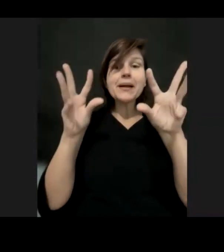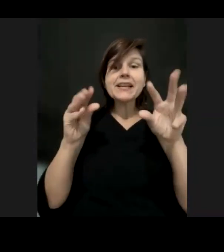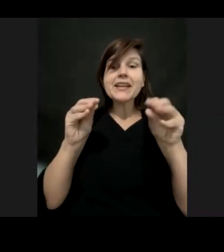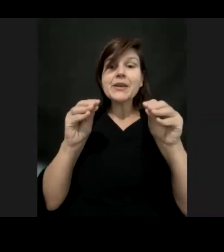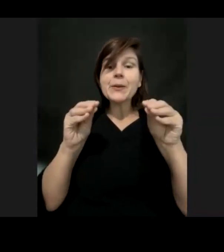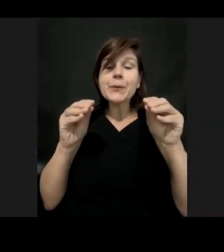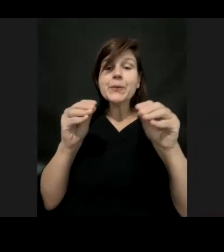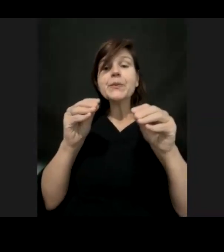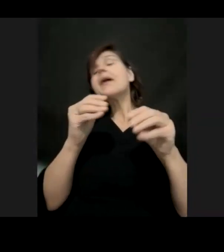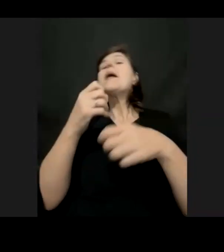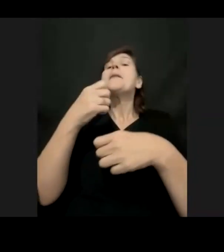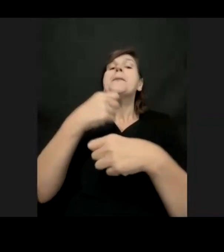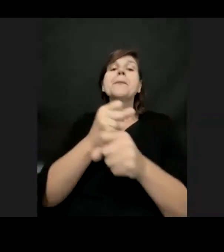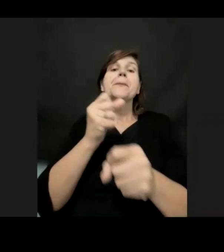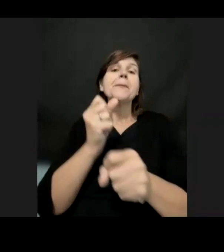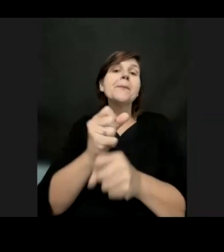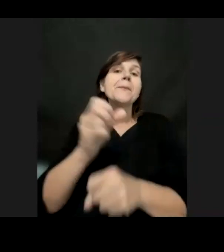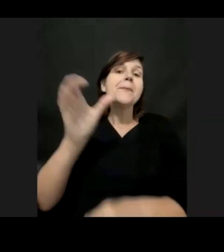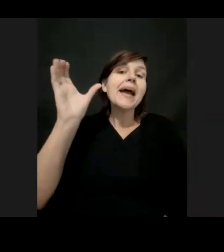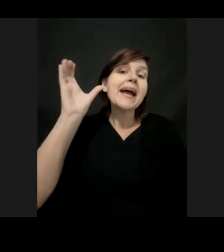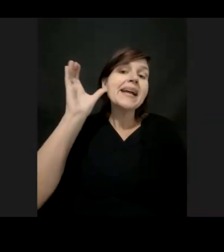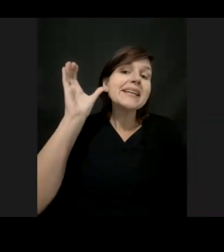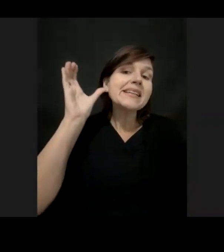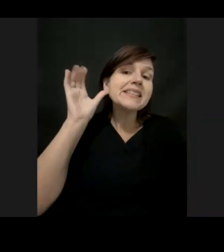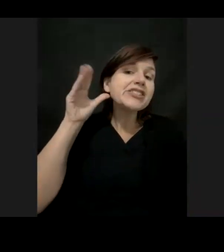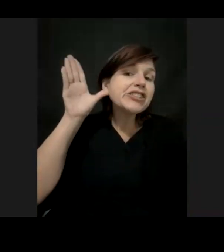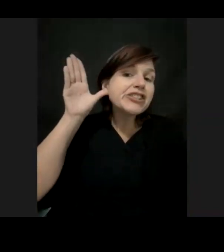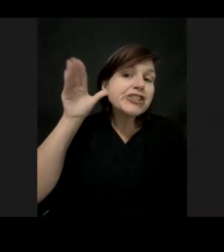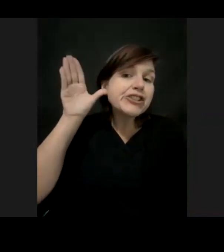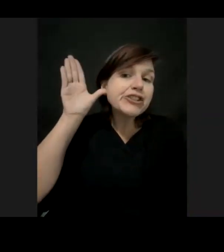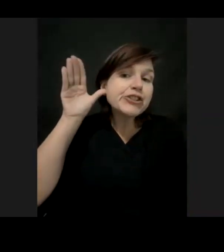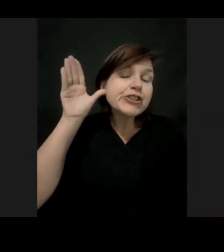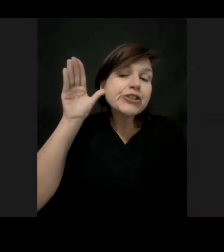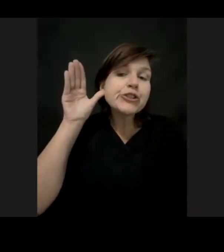This is his inner ears and now I'm going to stick his eyes on next.